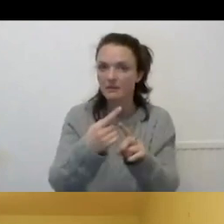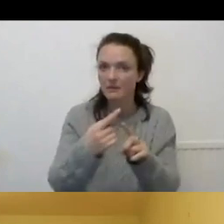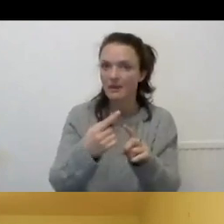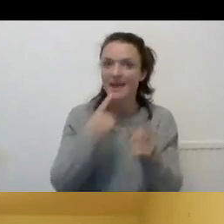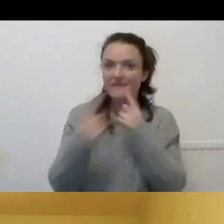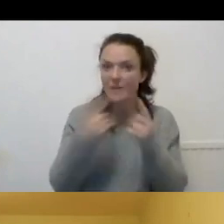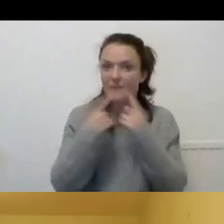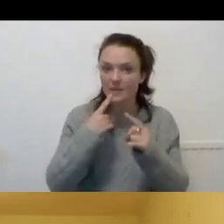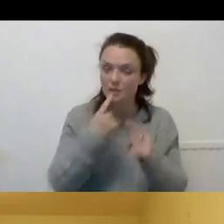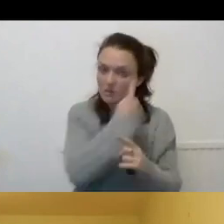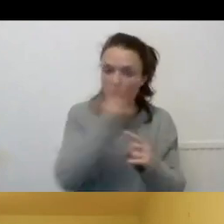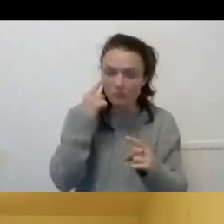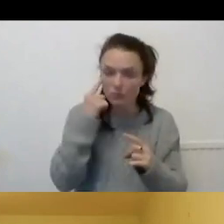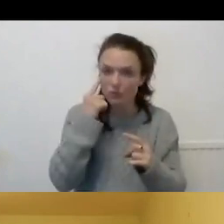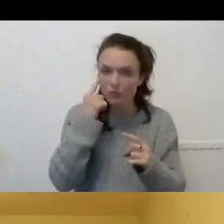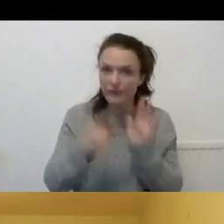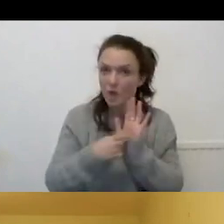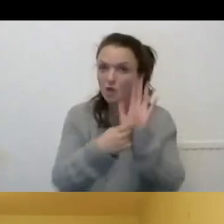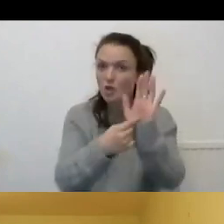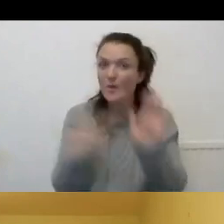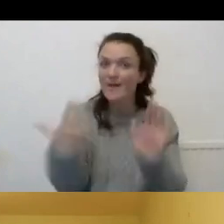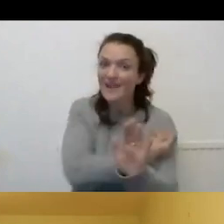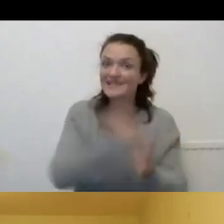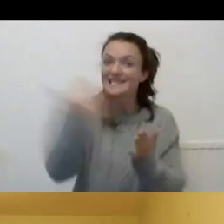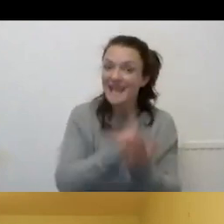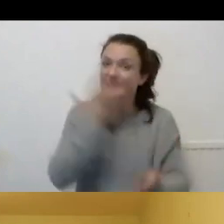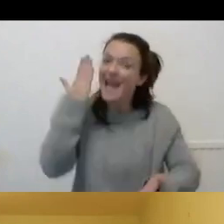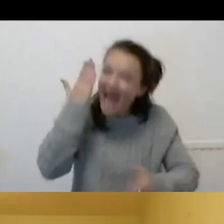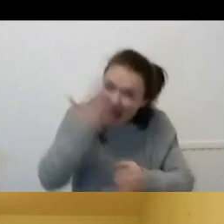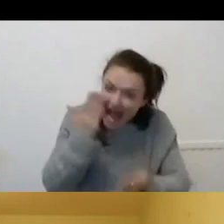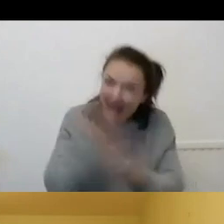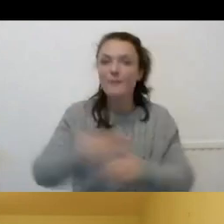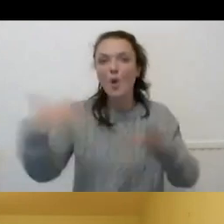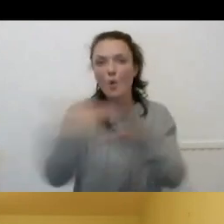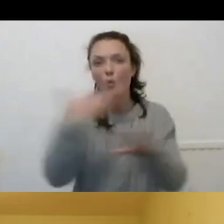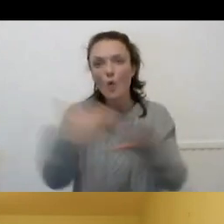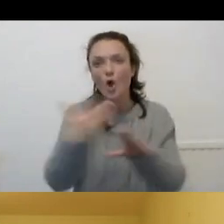and that it worked. But the final decision about whether the vaccines works and whether it's safe